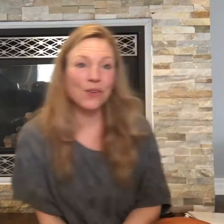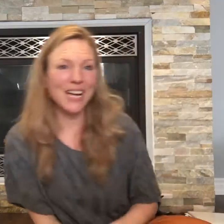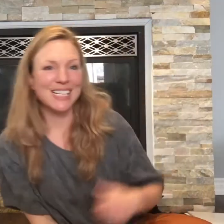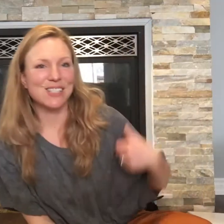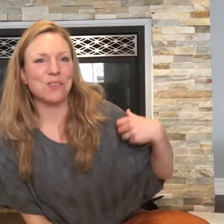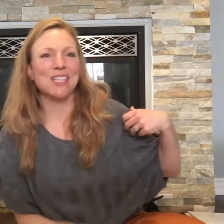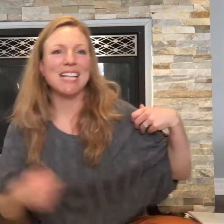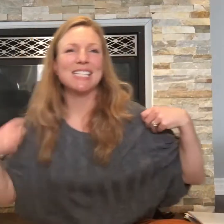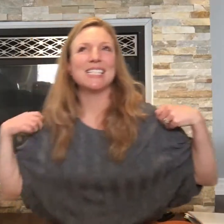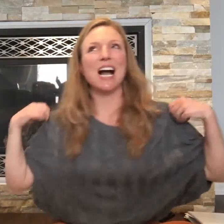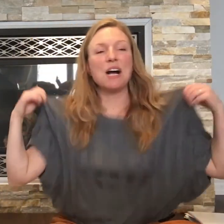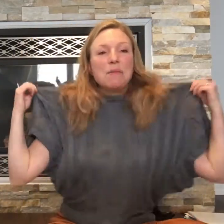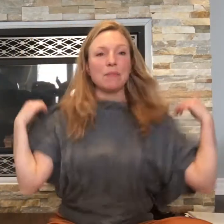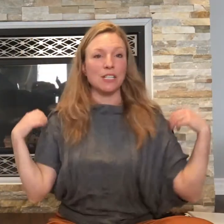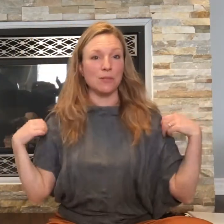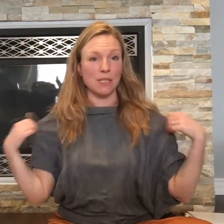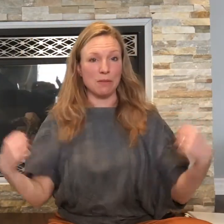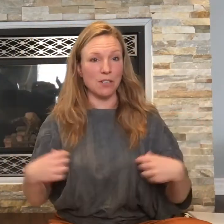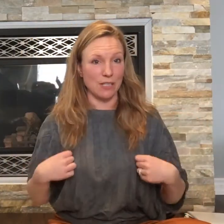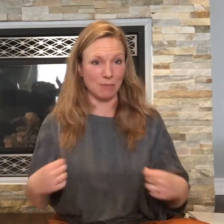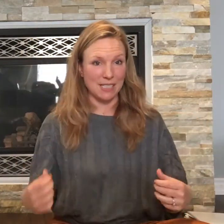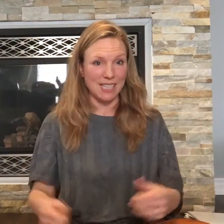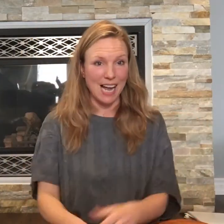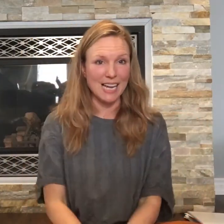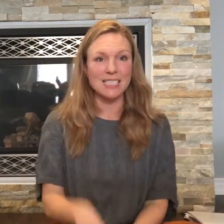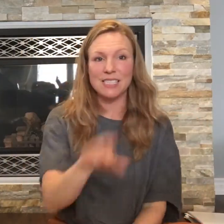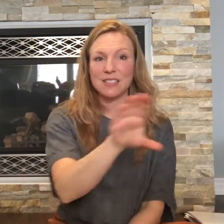Okay, so let's use some of our Christmas signs,